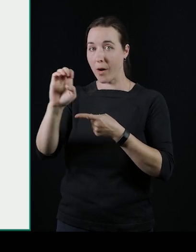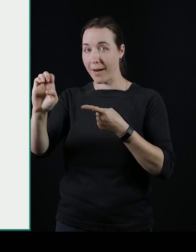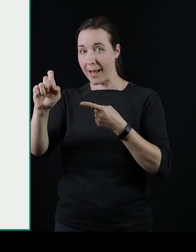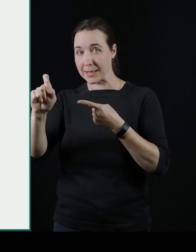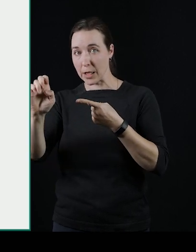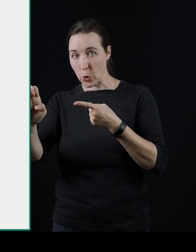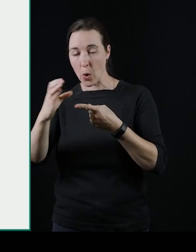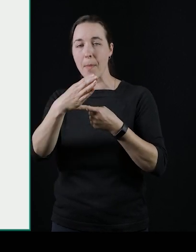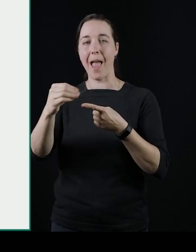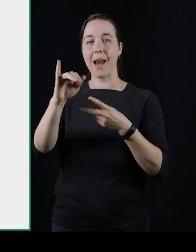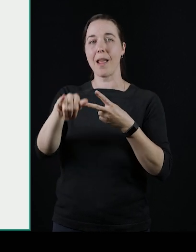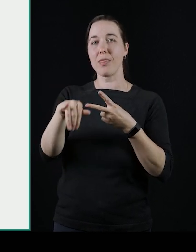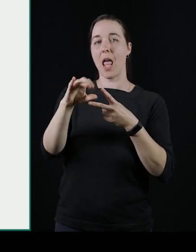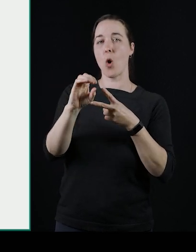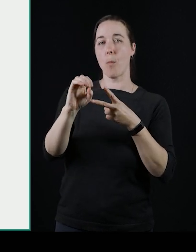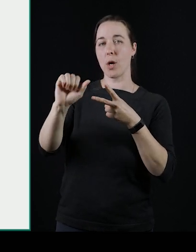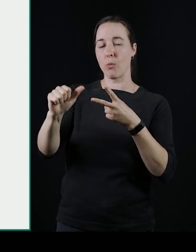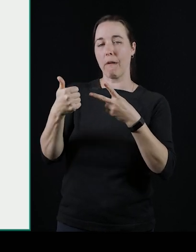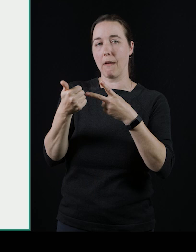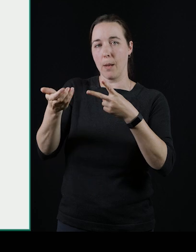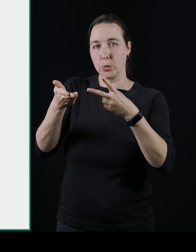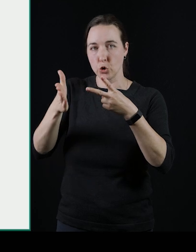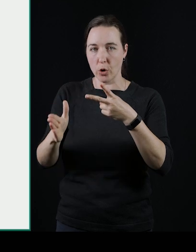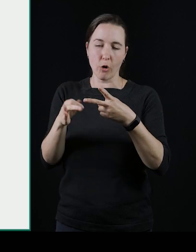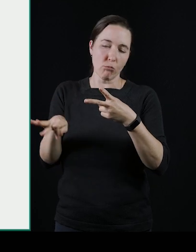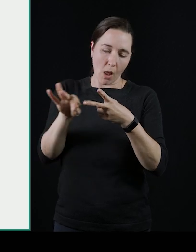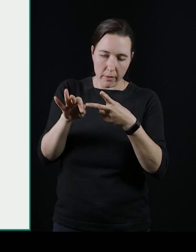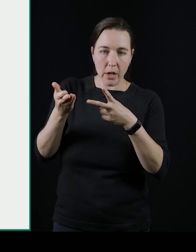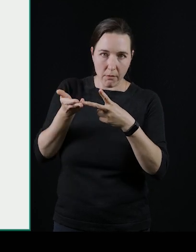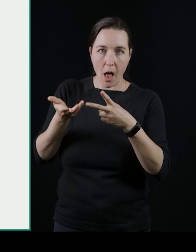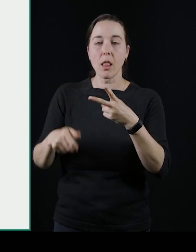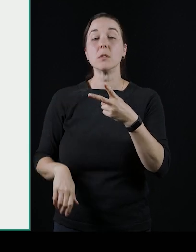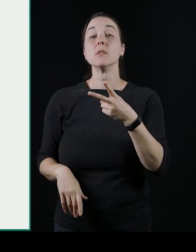and the OpenArena, game server relevant files.